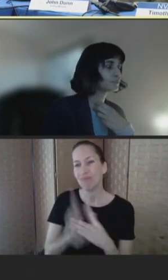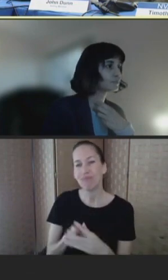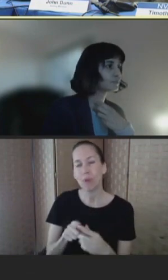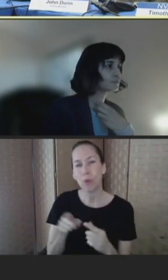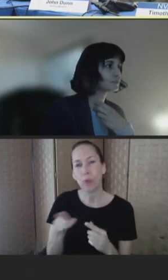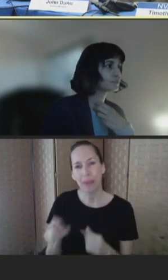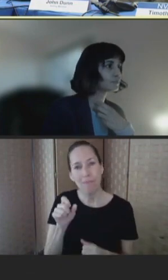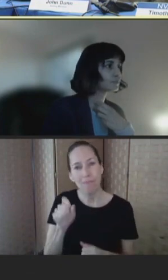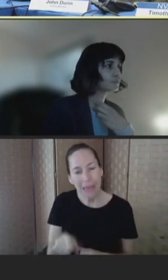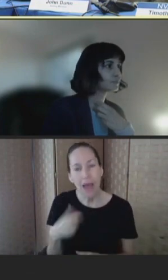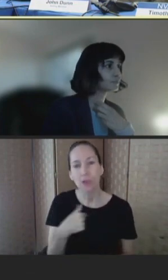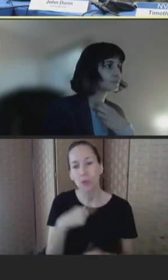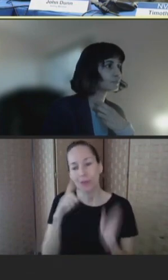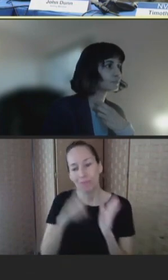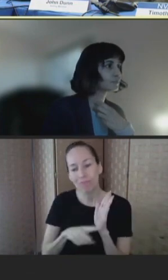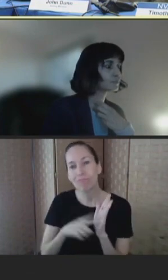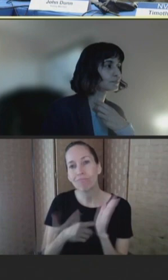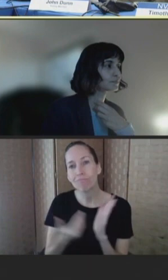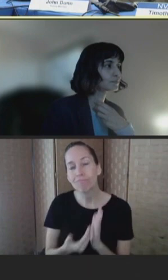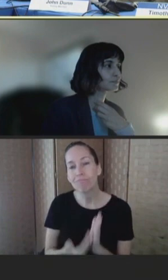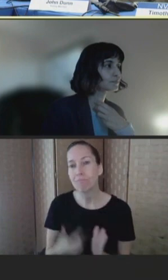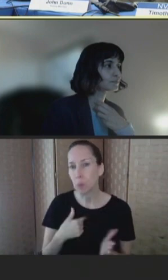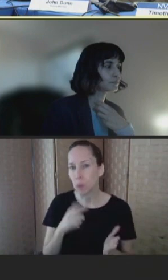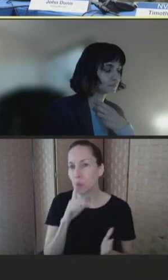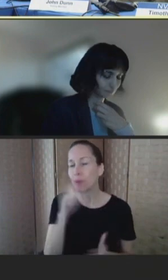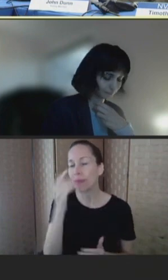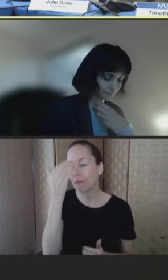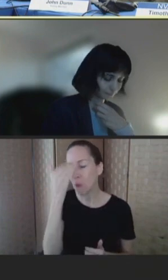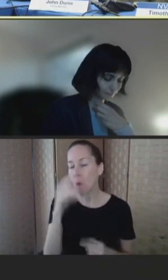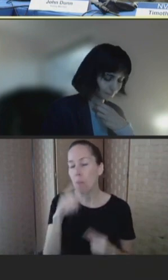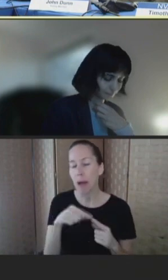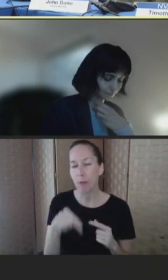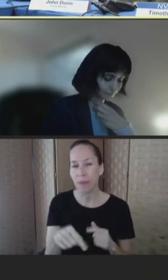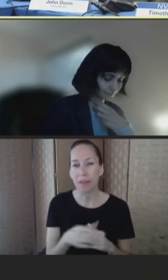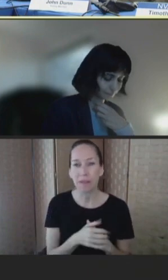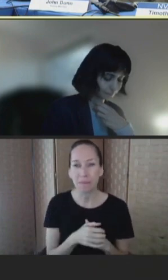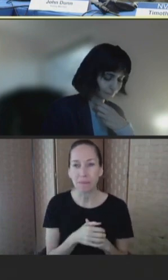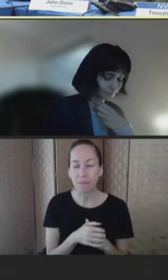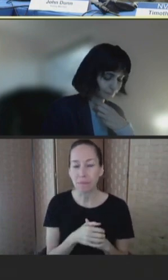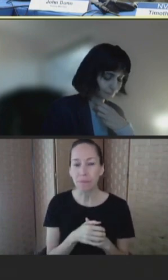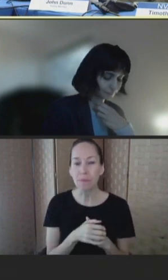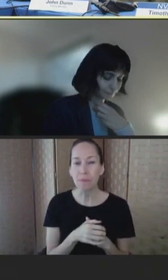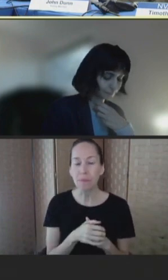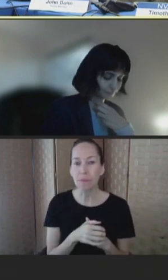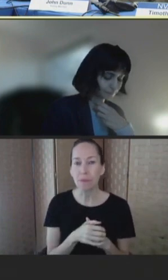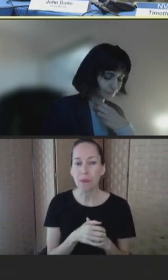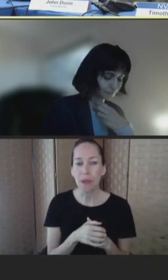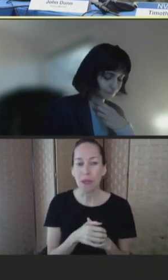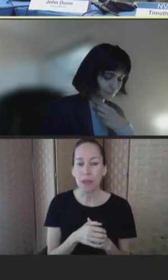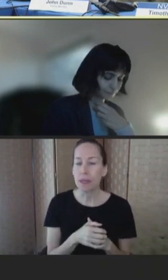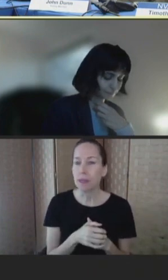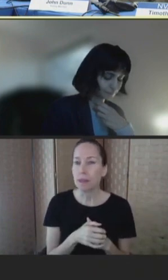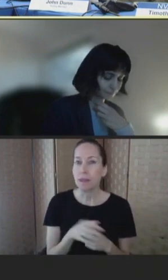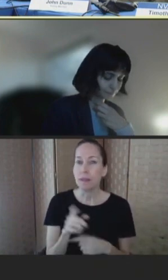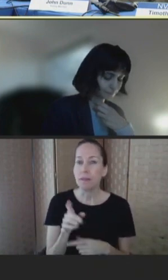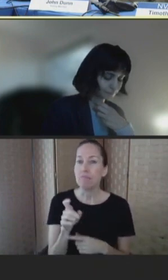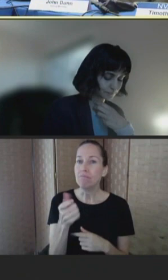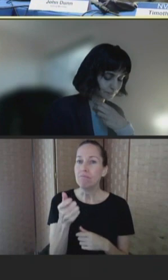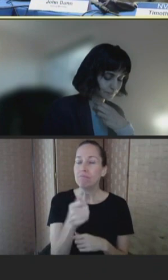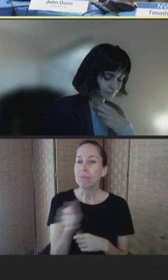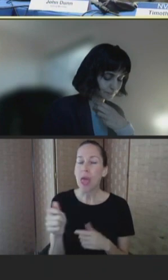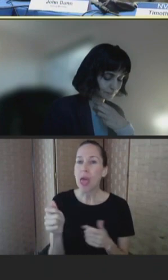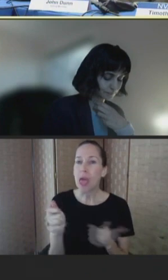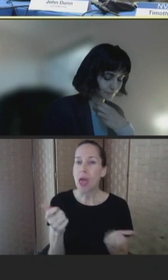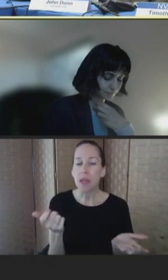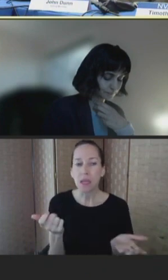Do you have -- has there been put together from this any sort of cut down, brief equivalent to